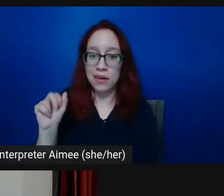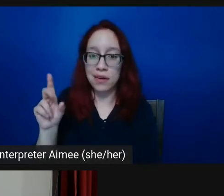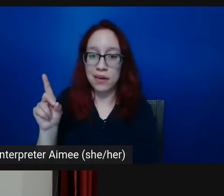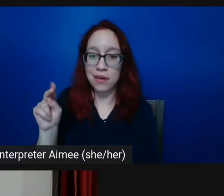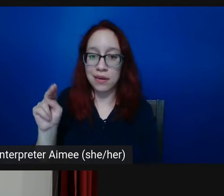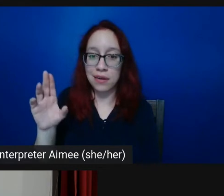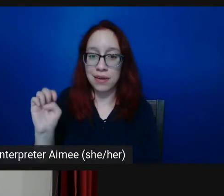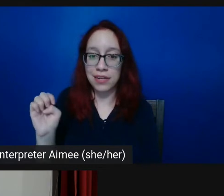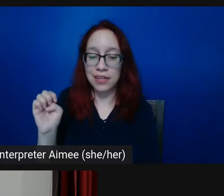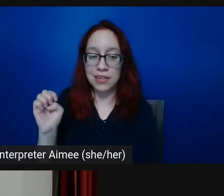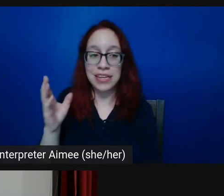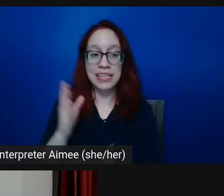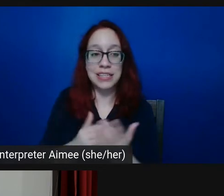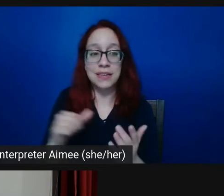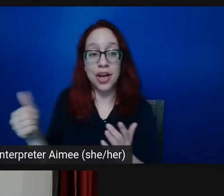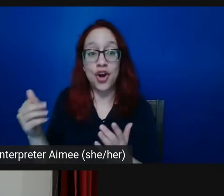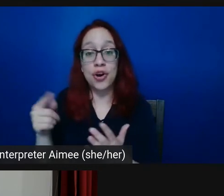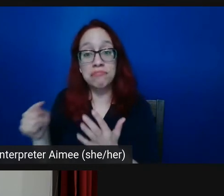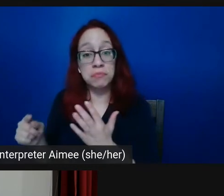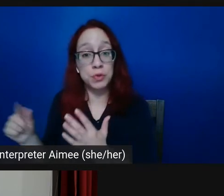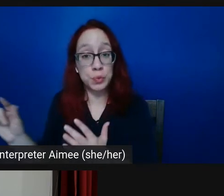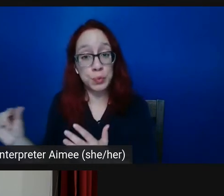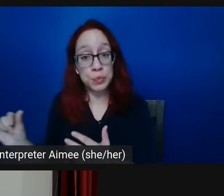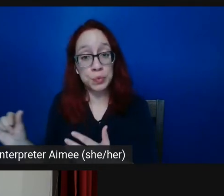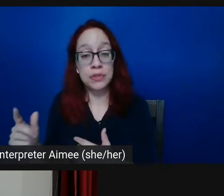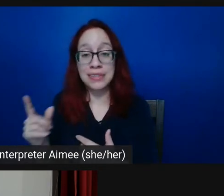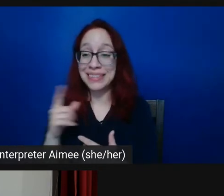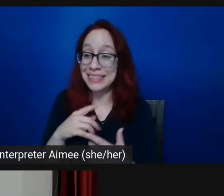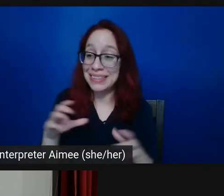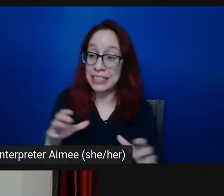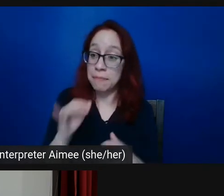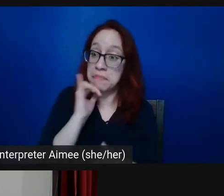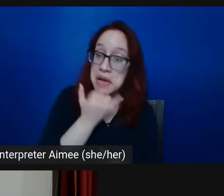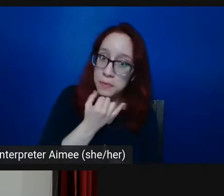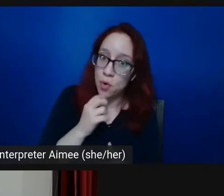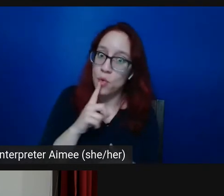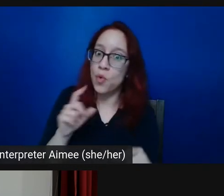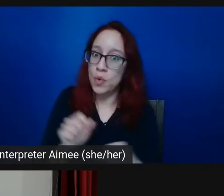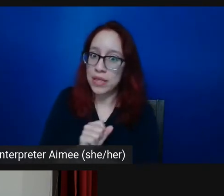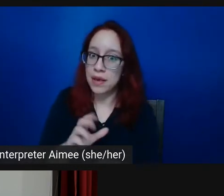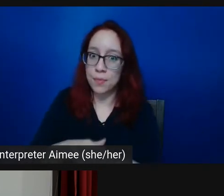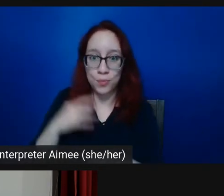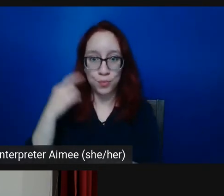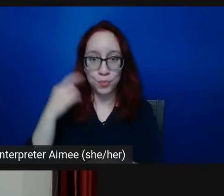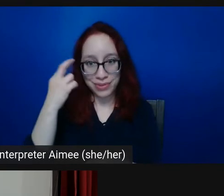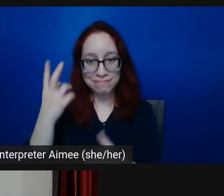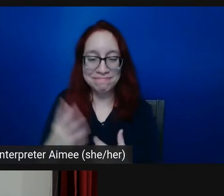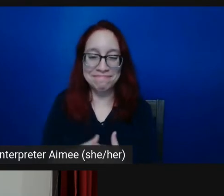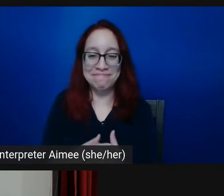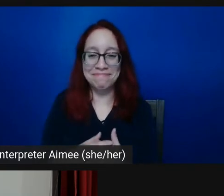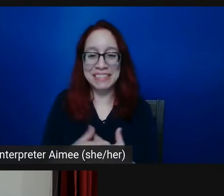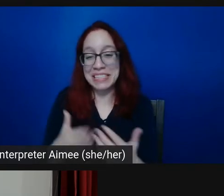Some of the other ones as well. Whether it was done by accident or whether it was done on purpose in another matter. DANIELLE: